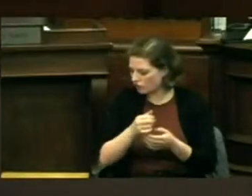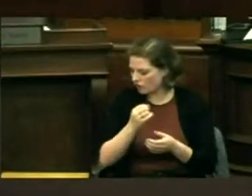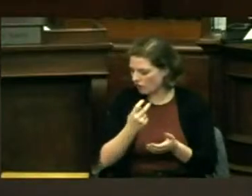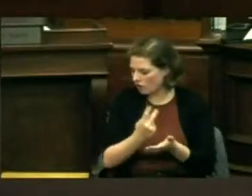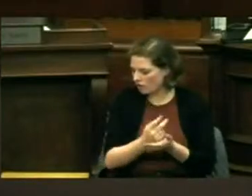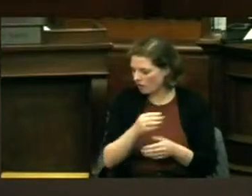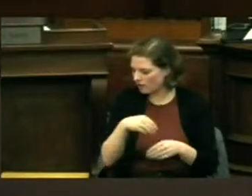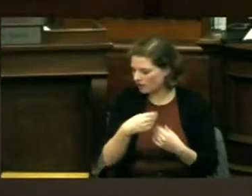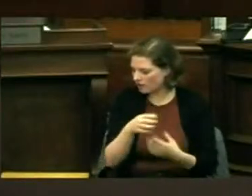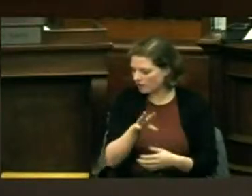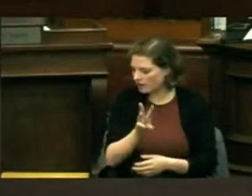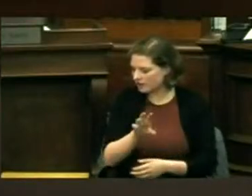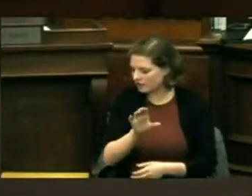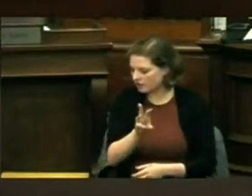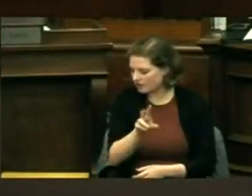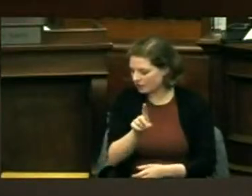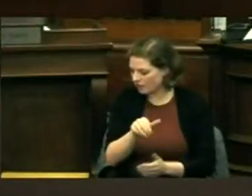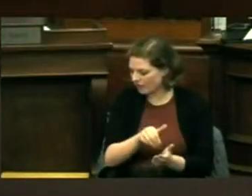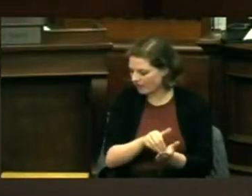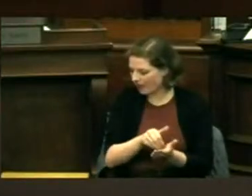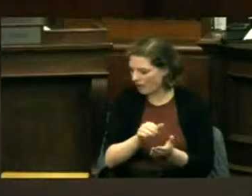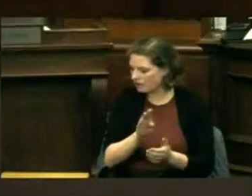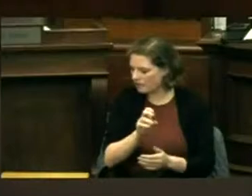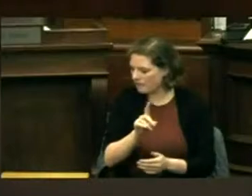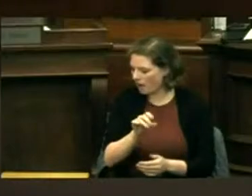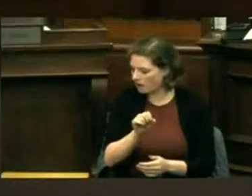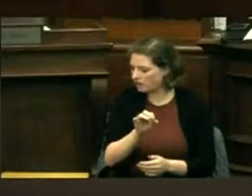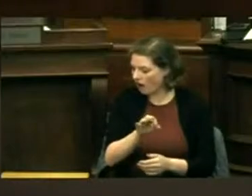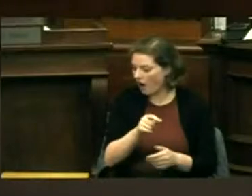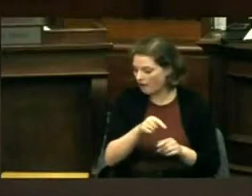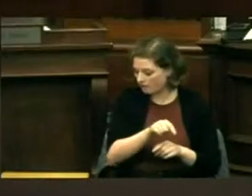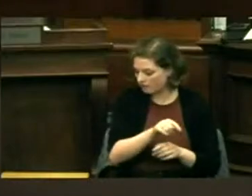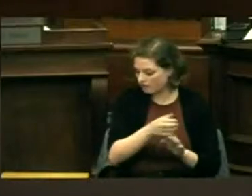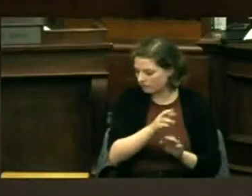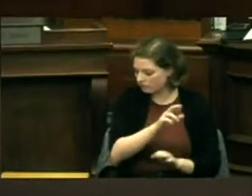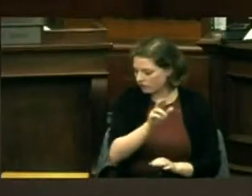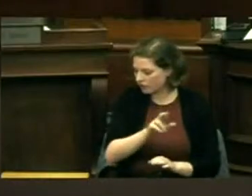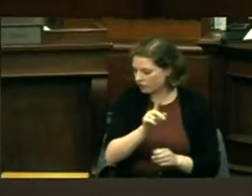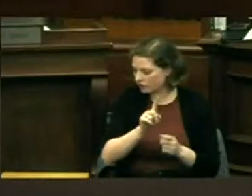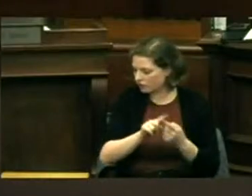ordinance of the City of Rochester, New York, authorizing